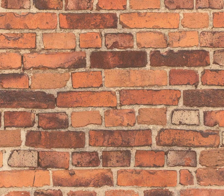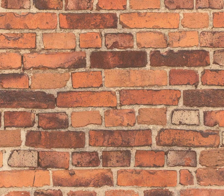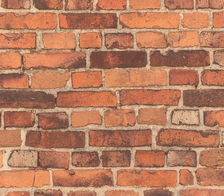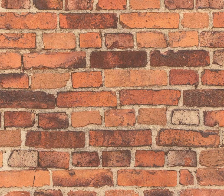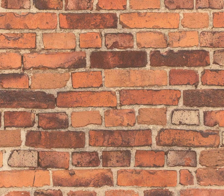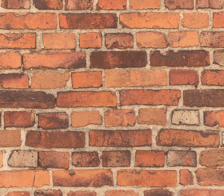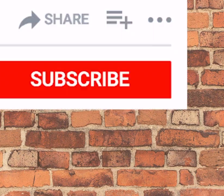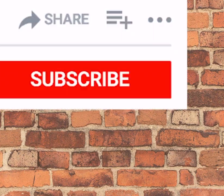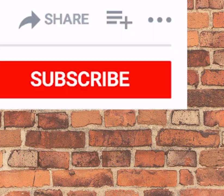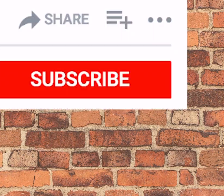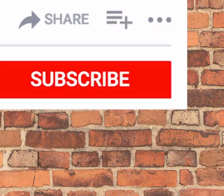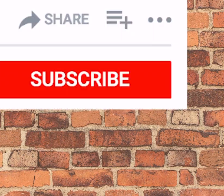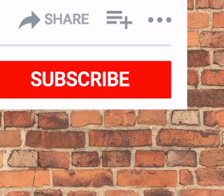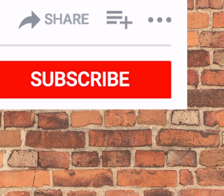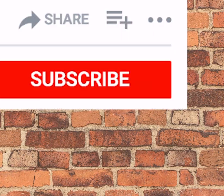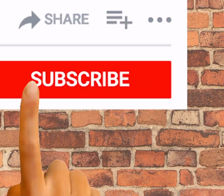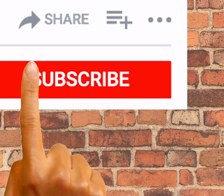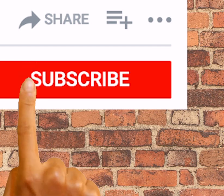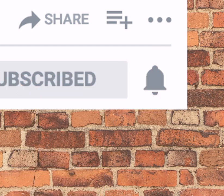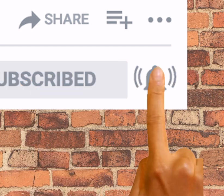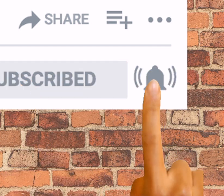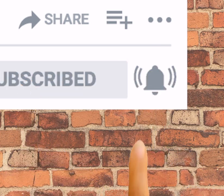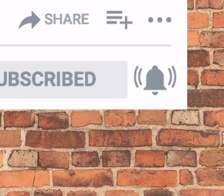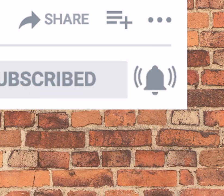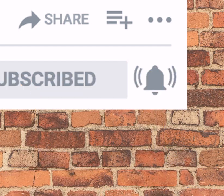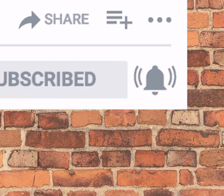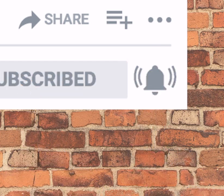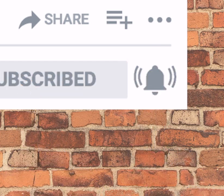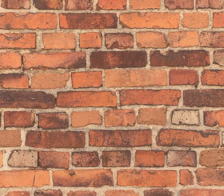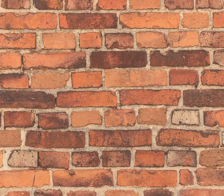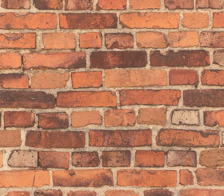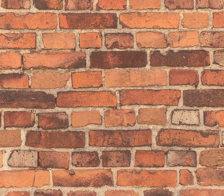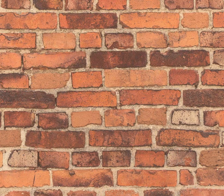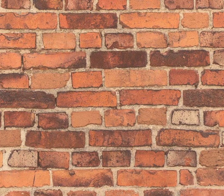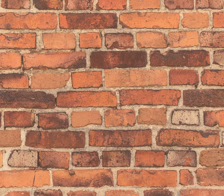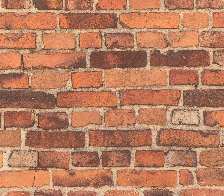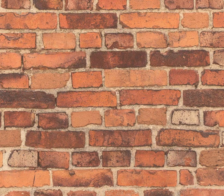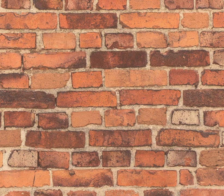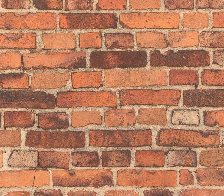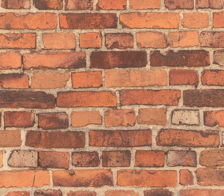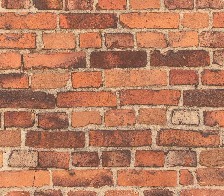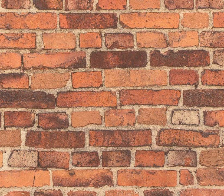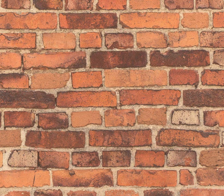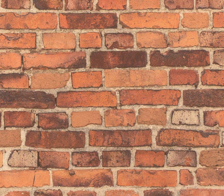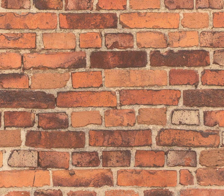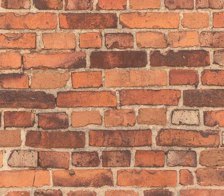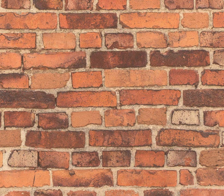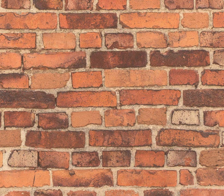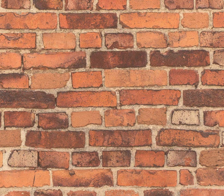well I can subscribe and hit the bell inside you don't piss off videos